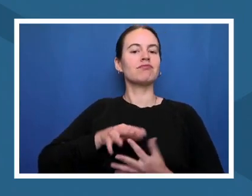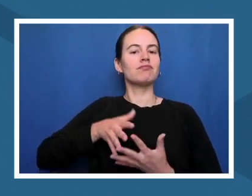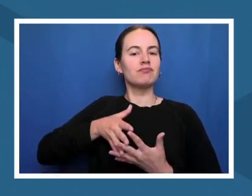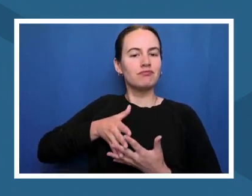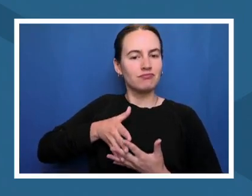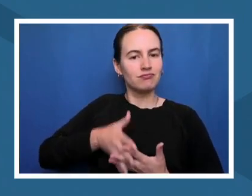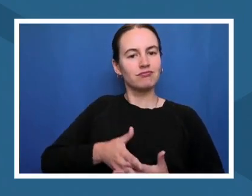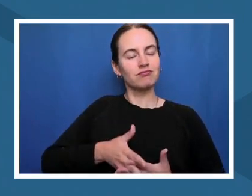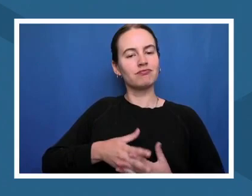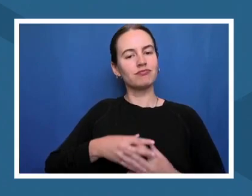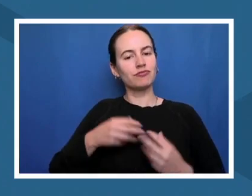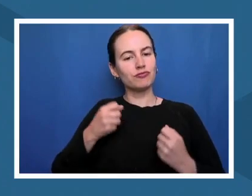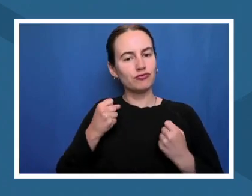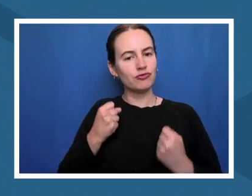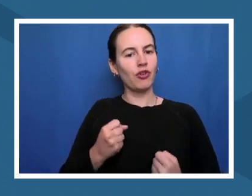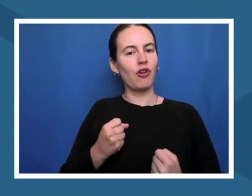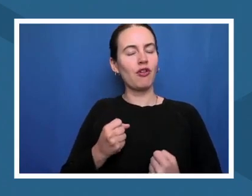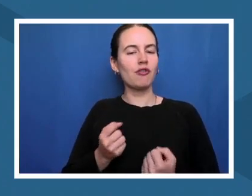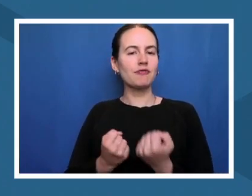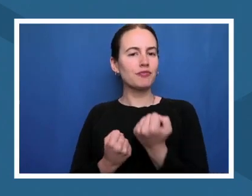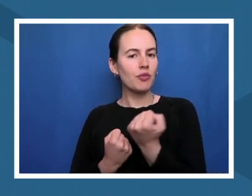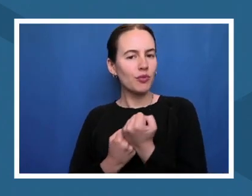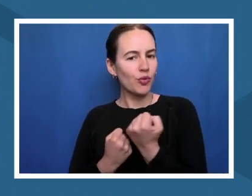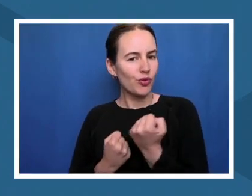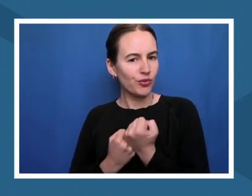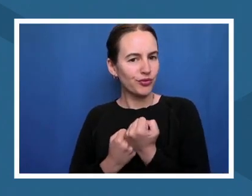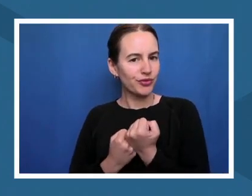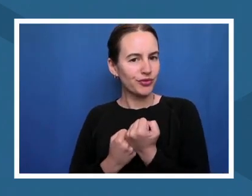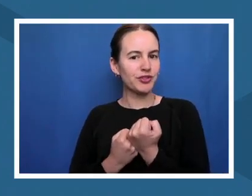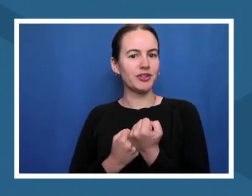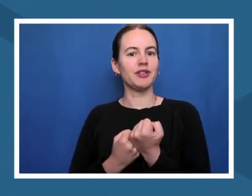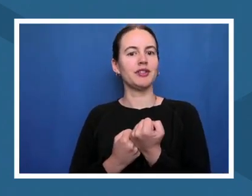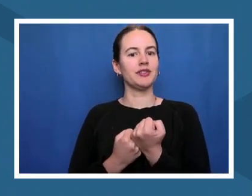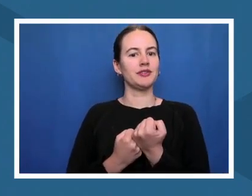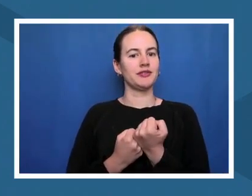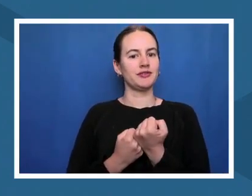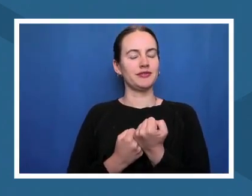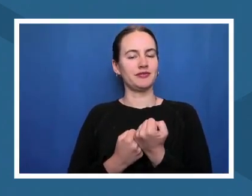supported and sure